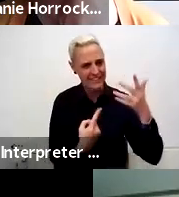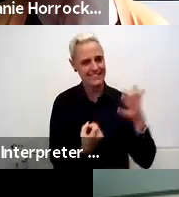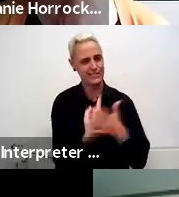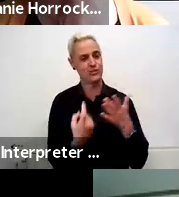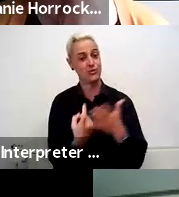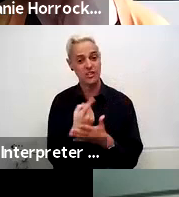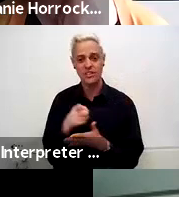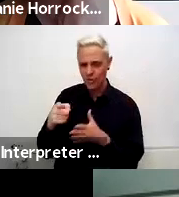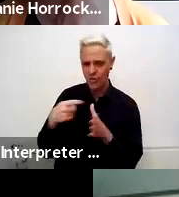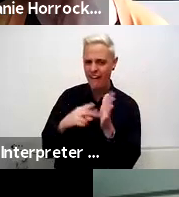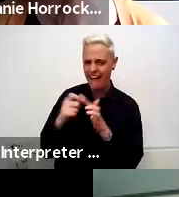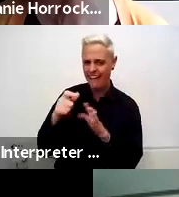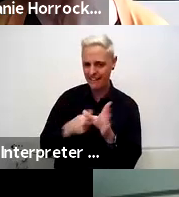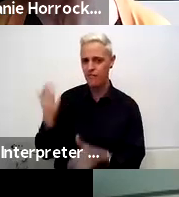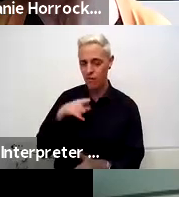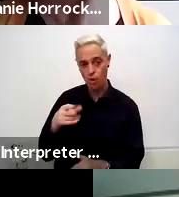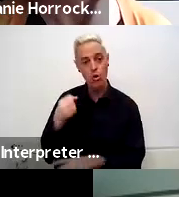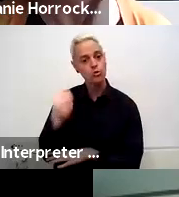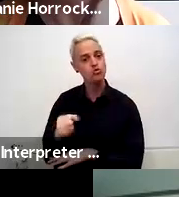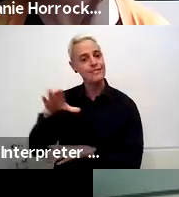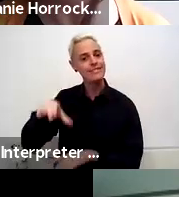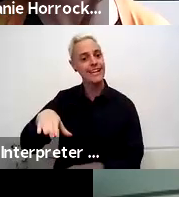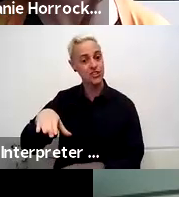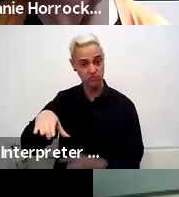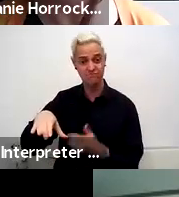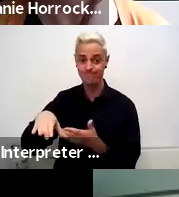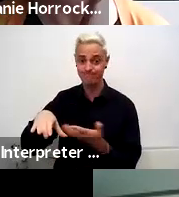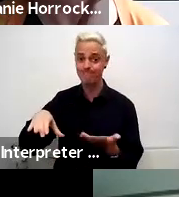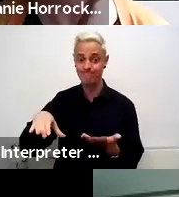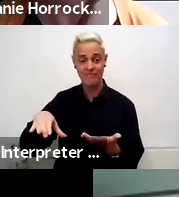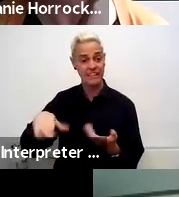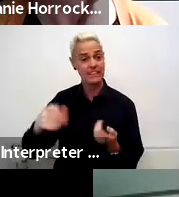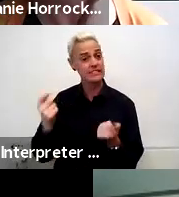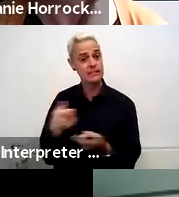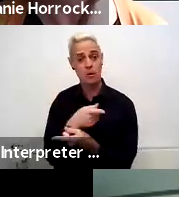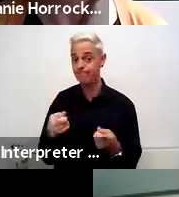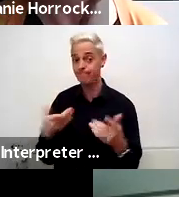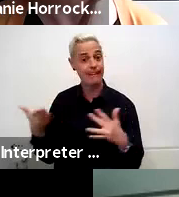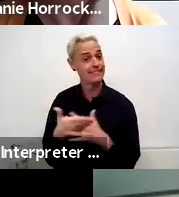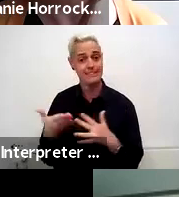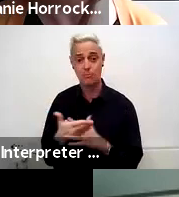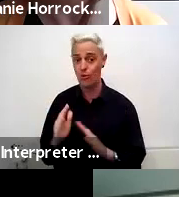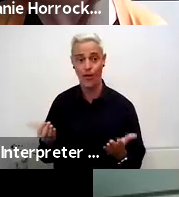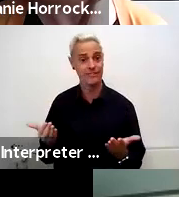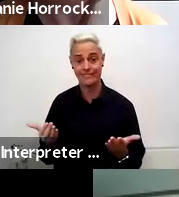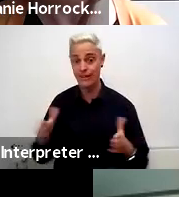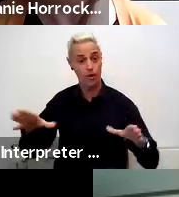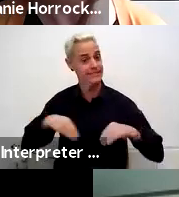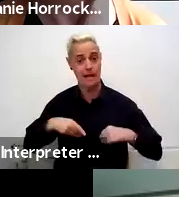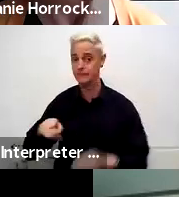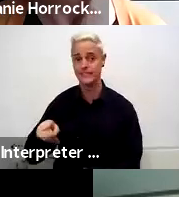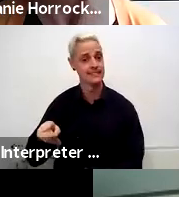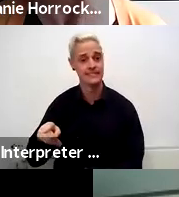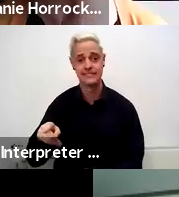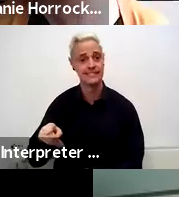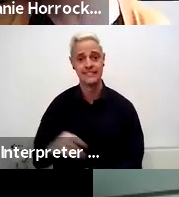Sandy rightly says the train stations. Some of them aren't accessible, it's unacceptable.